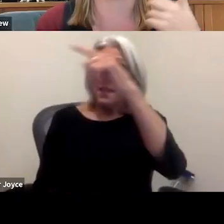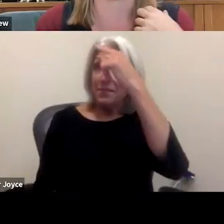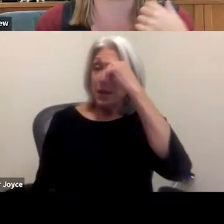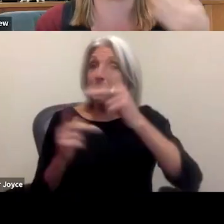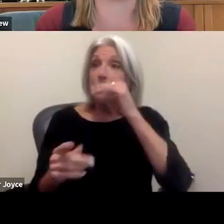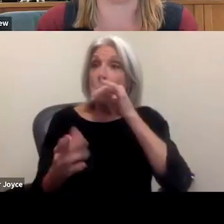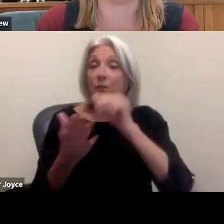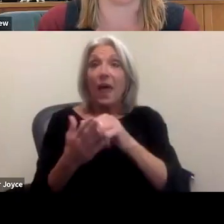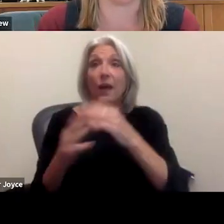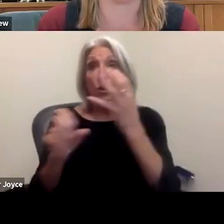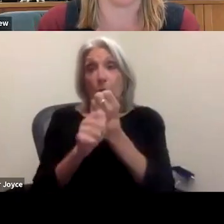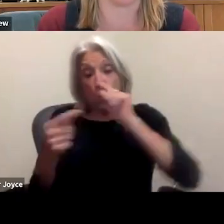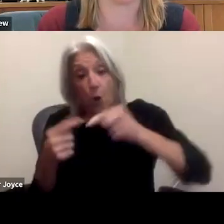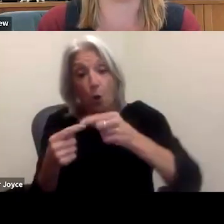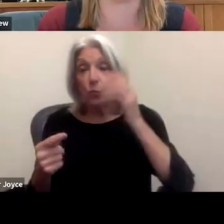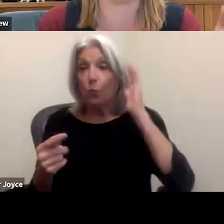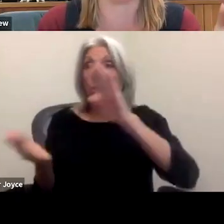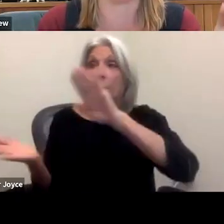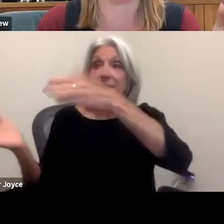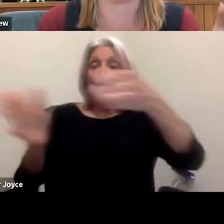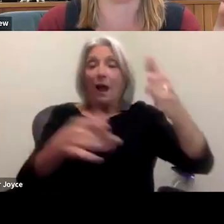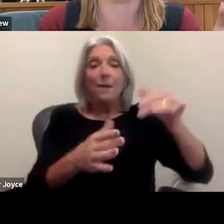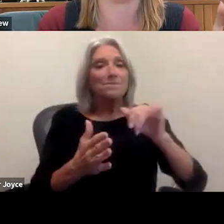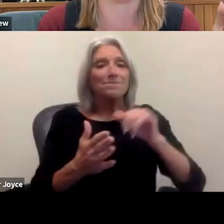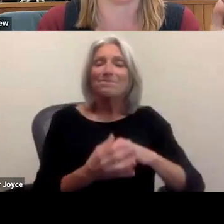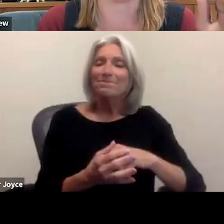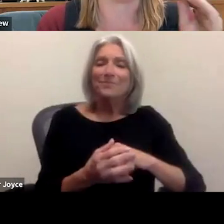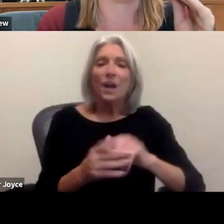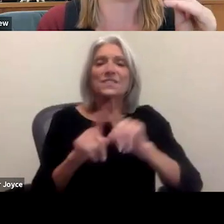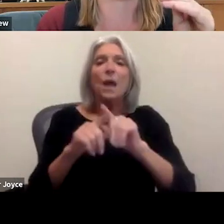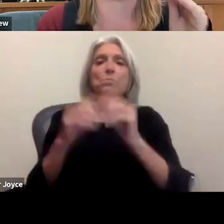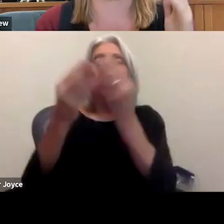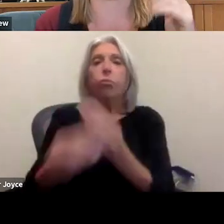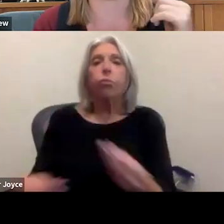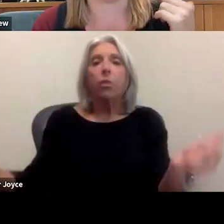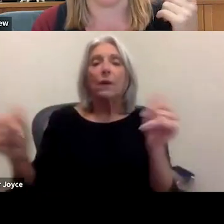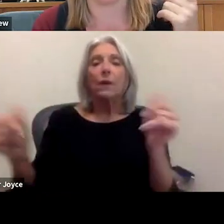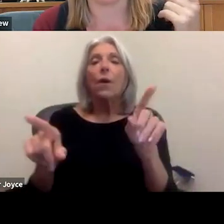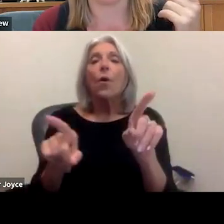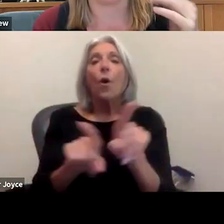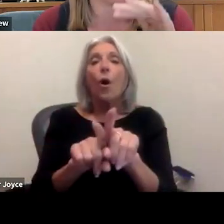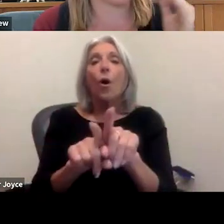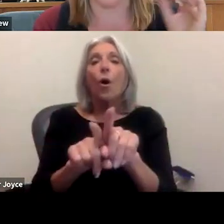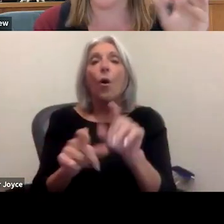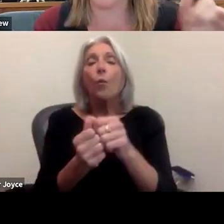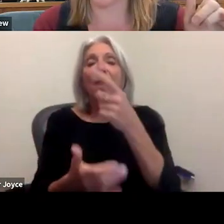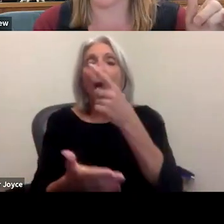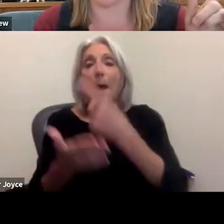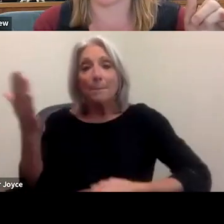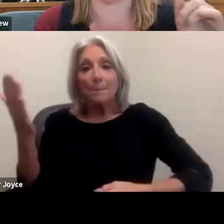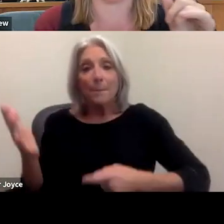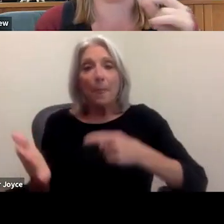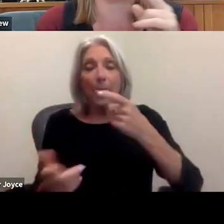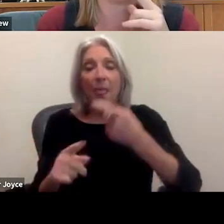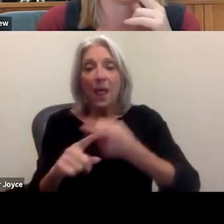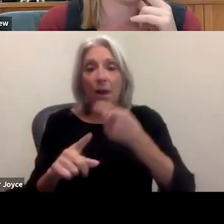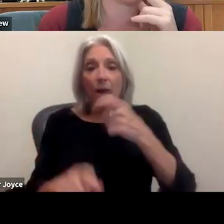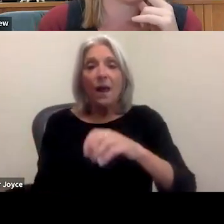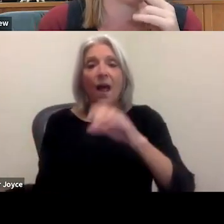but I don't think rhetoric around disability and the amount like amputees cost-- that comes from the Civil War--